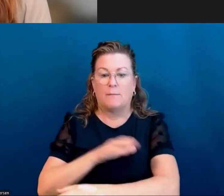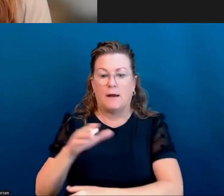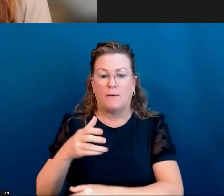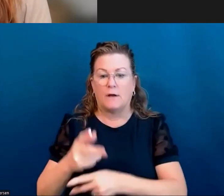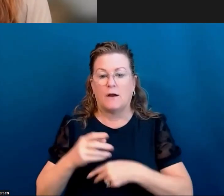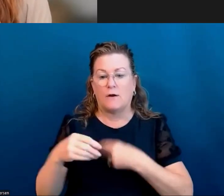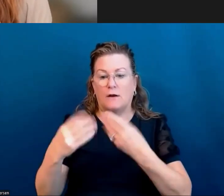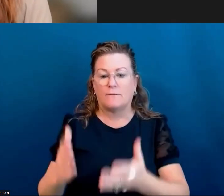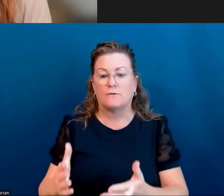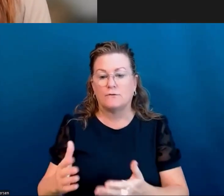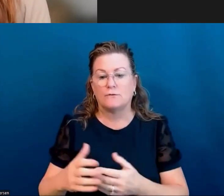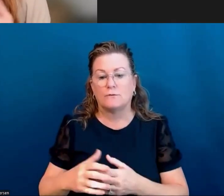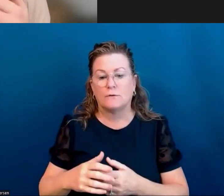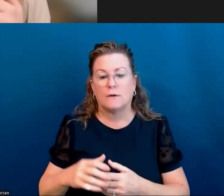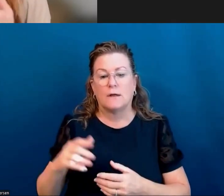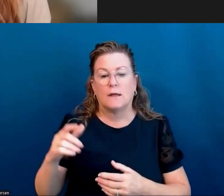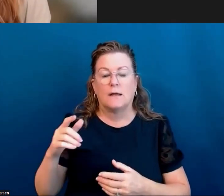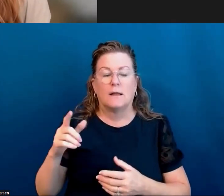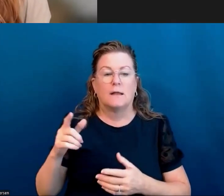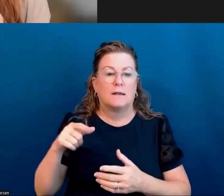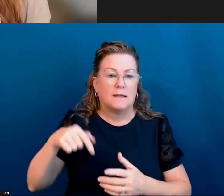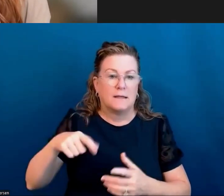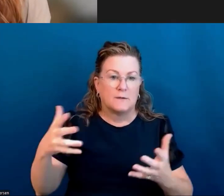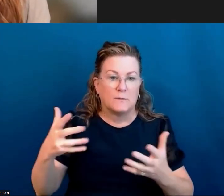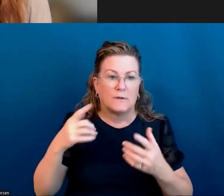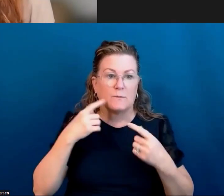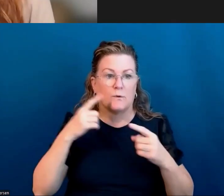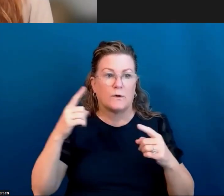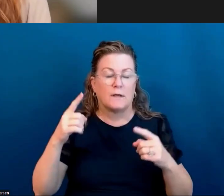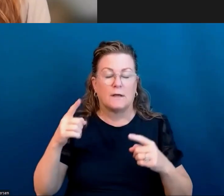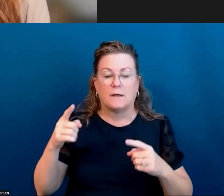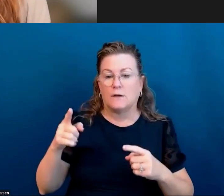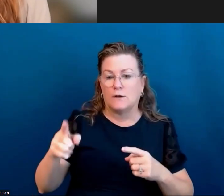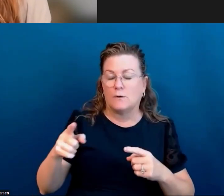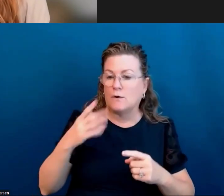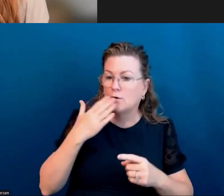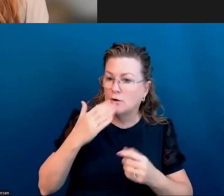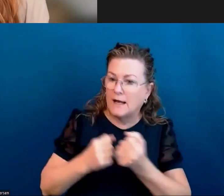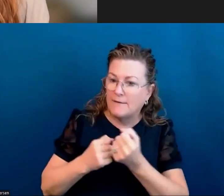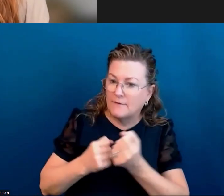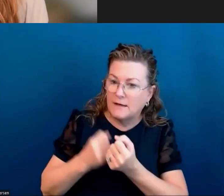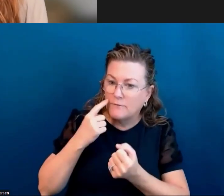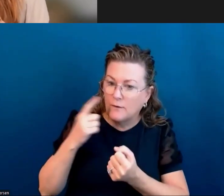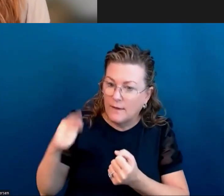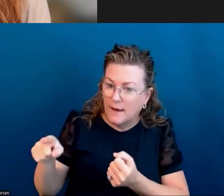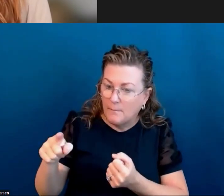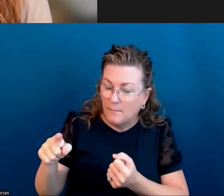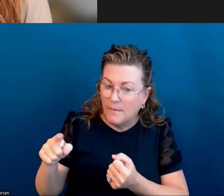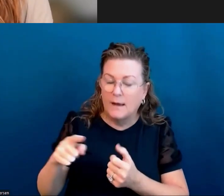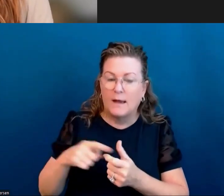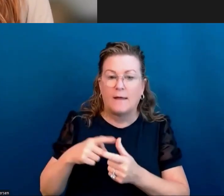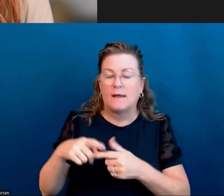You know, this is what's working you're being such a good advocate for them, and then giving them some like, one